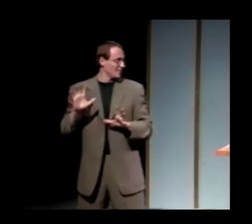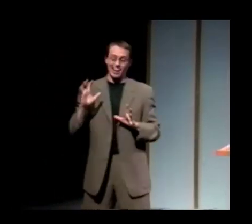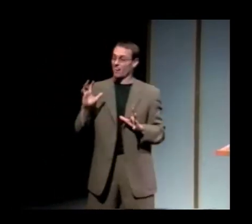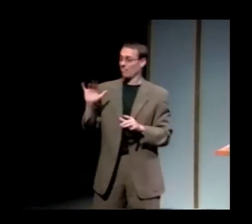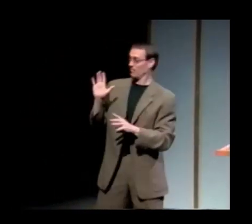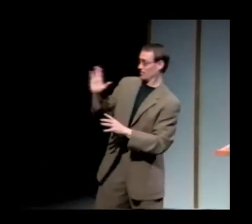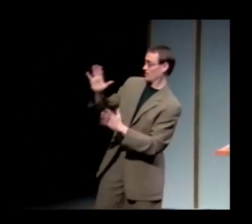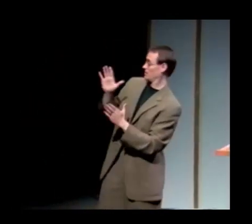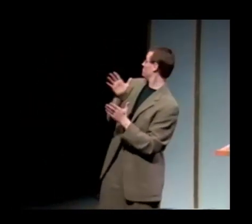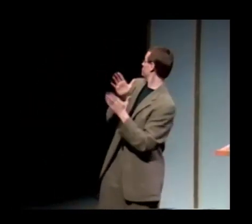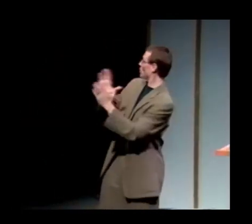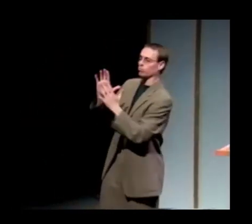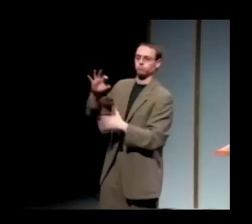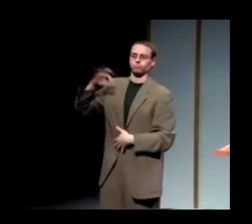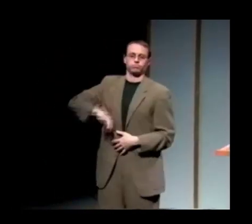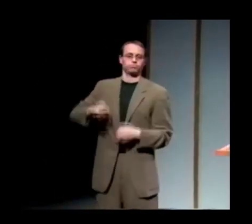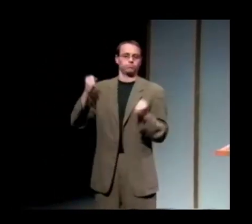BUT YOU GET THE IDEA.